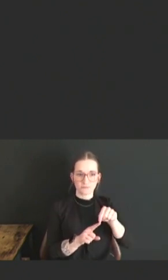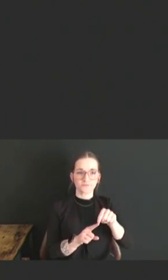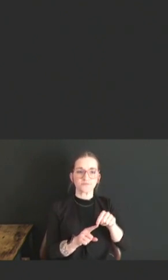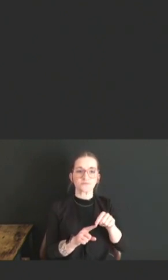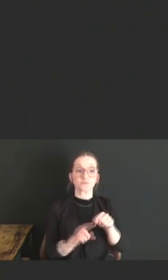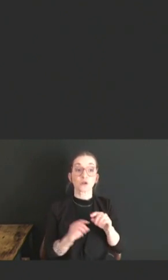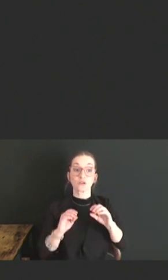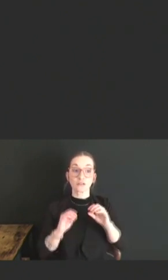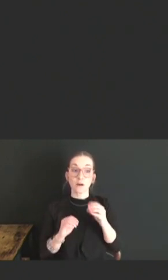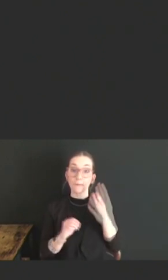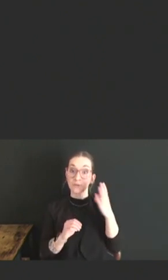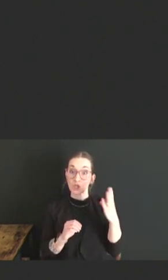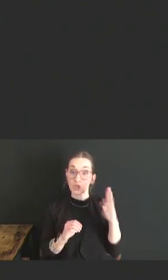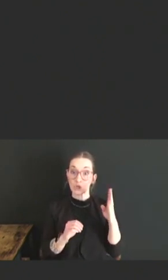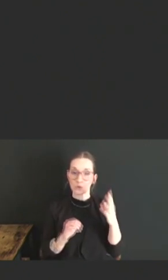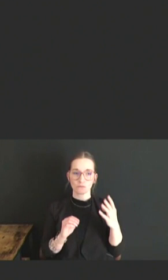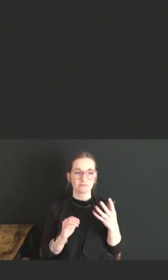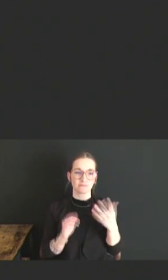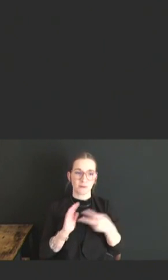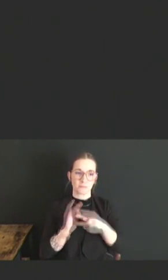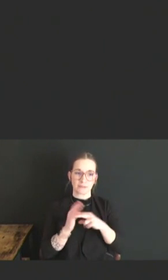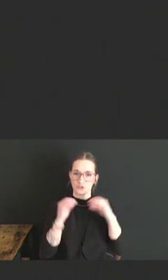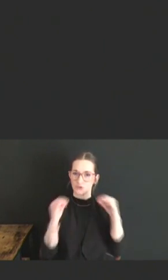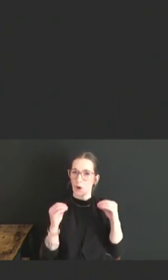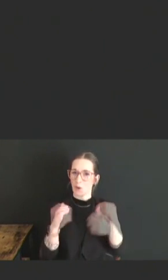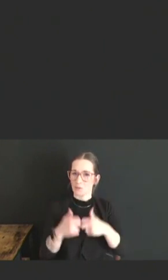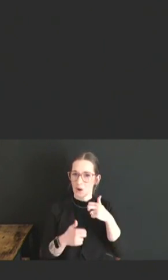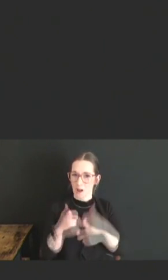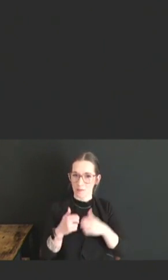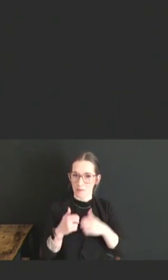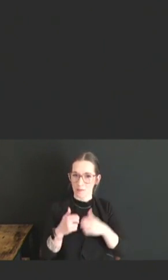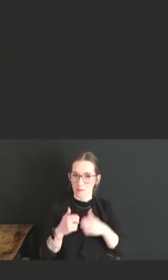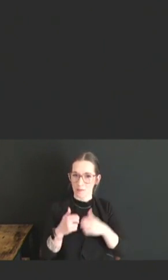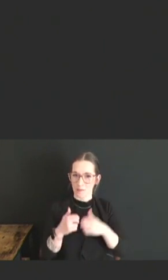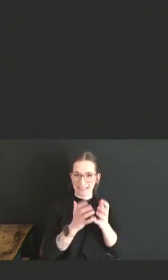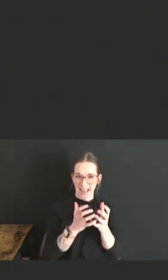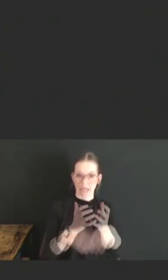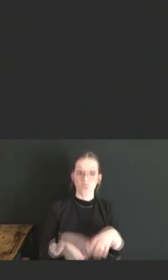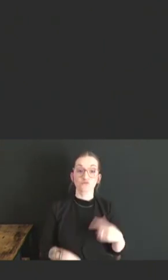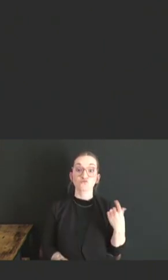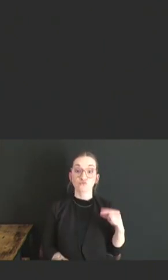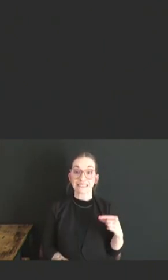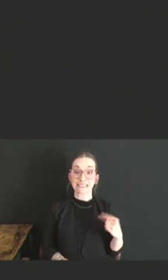reported are shown in green. Most patients did not report problems for self-care, mobility,